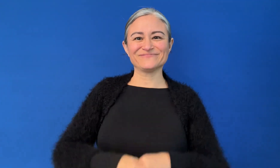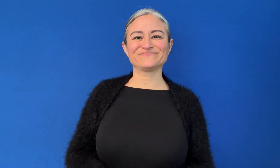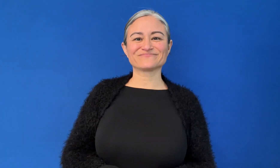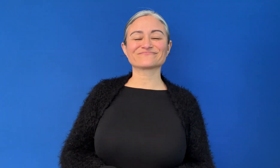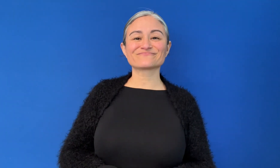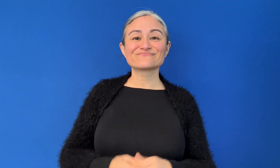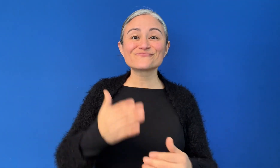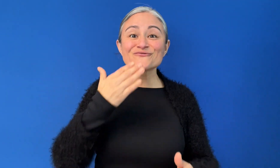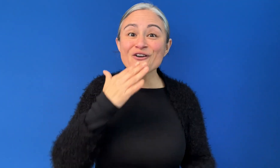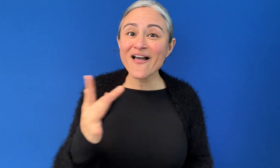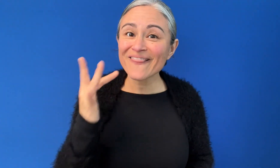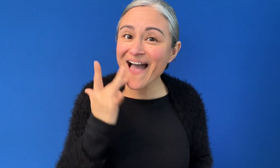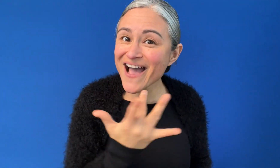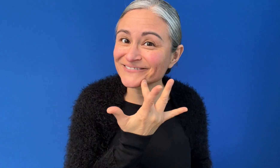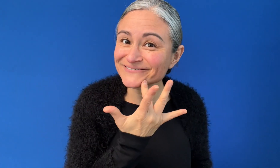Good luck!